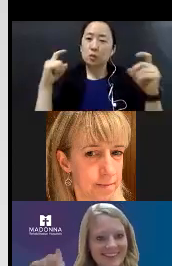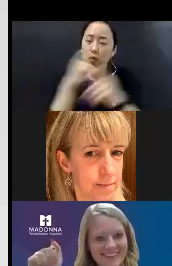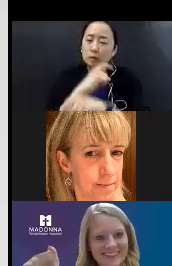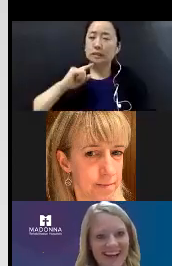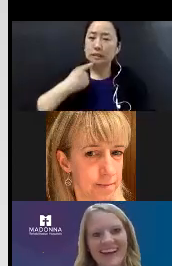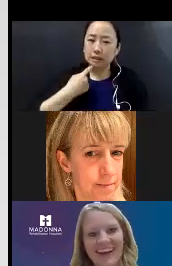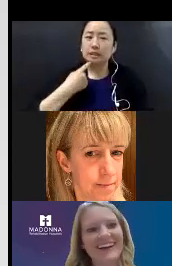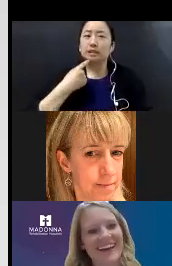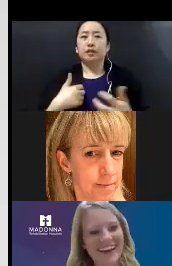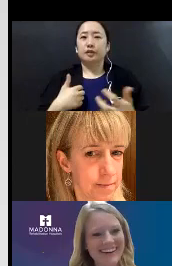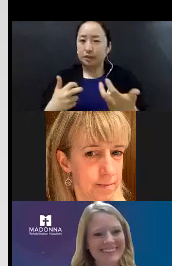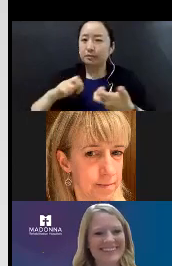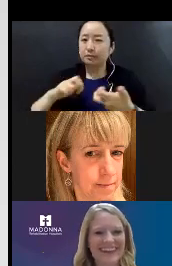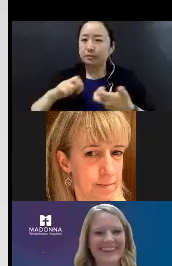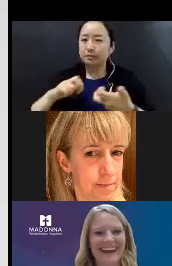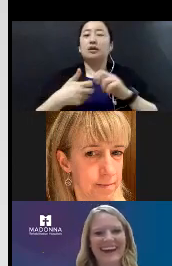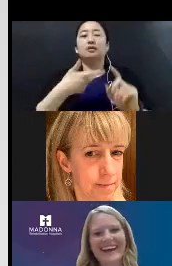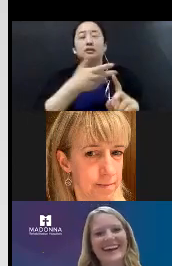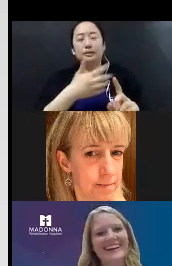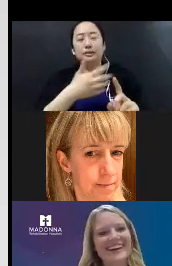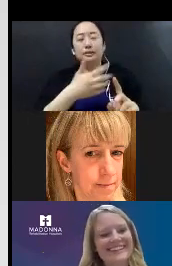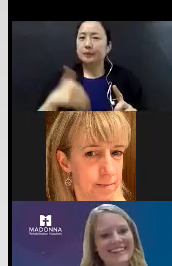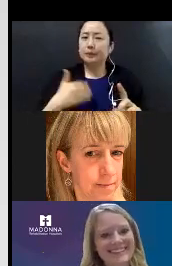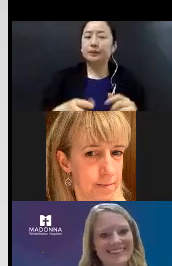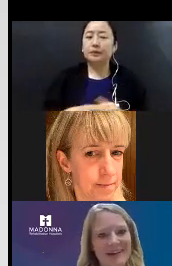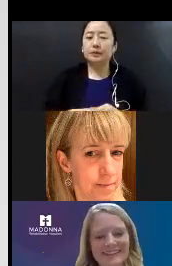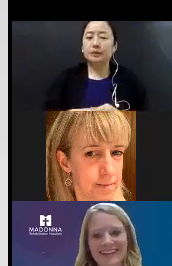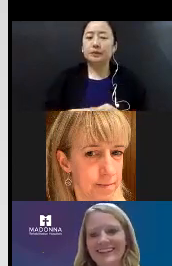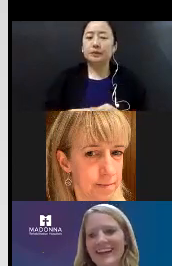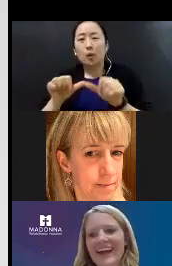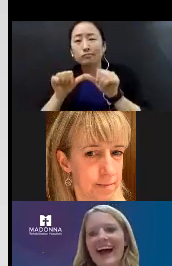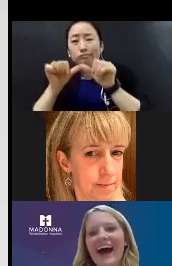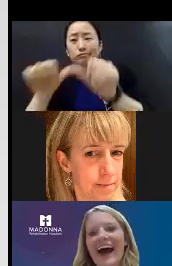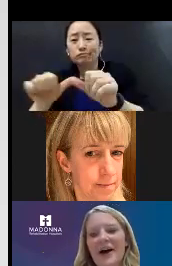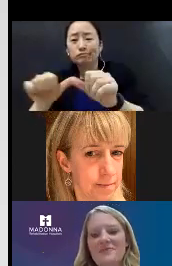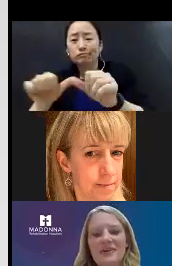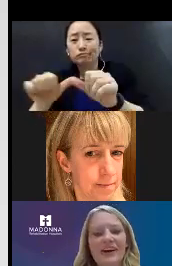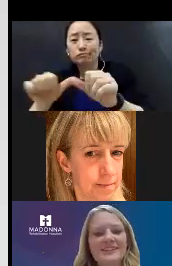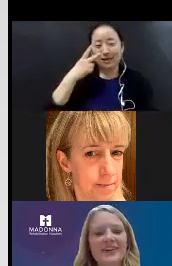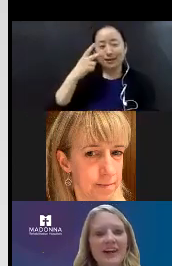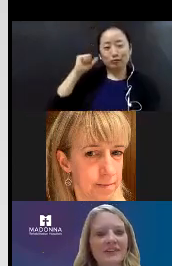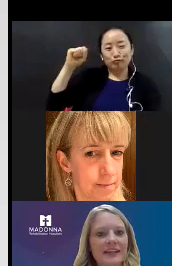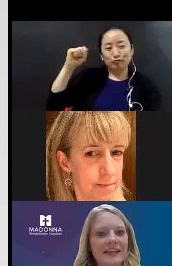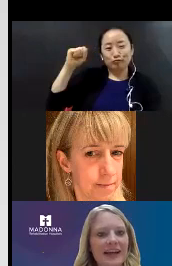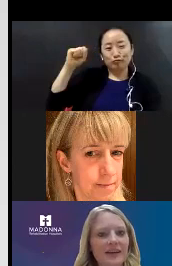I SAW THE GO HUSKERS IN THE CHAT. GO.